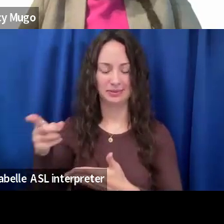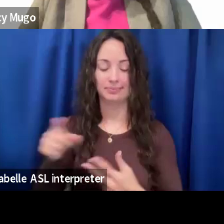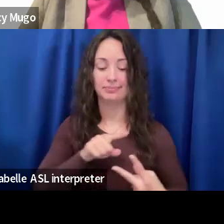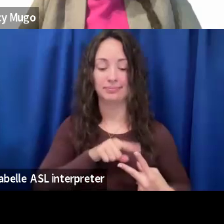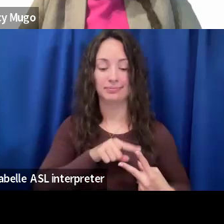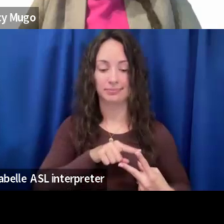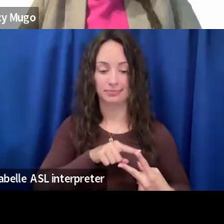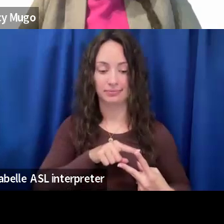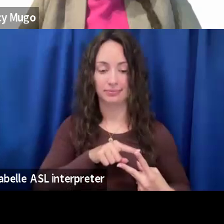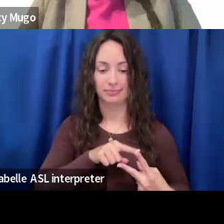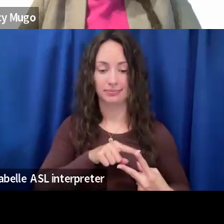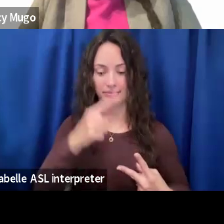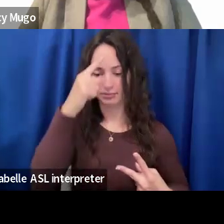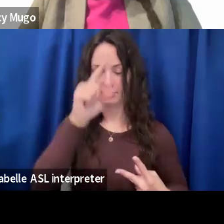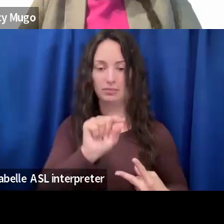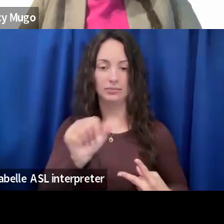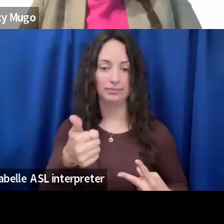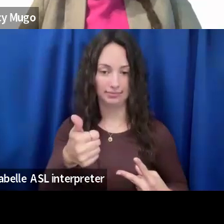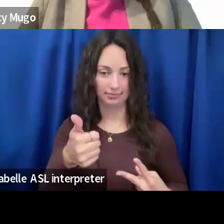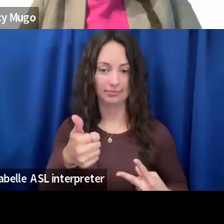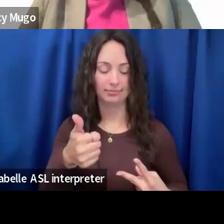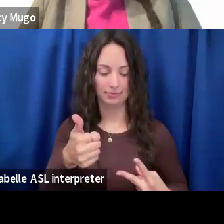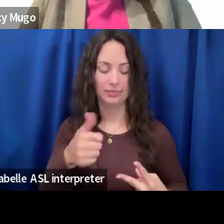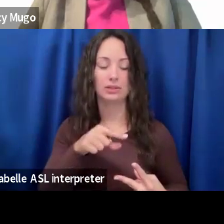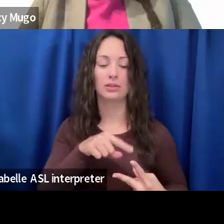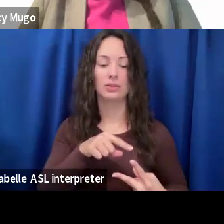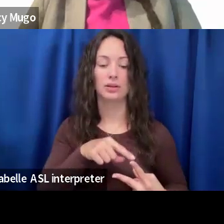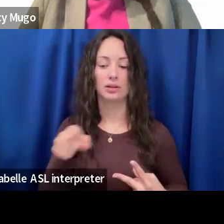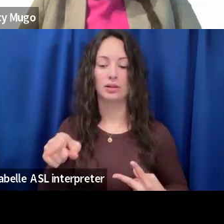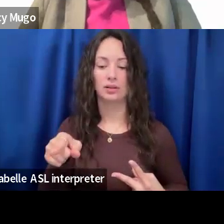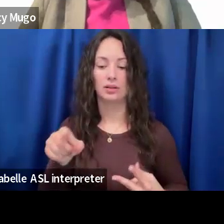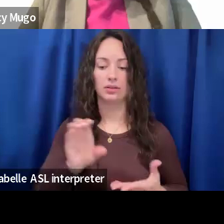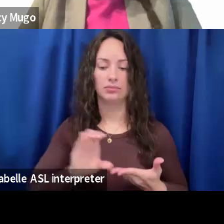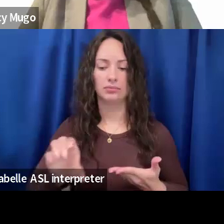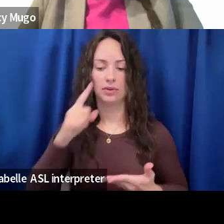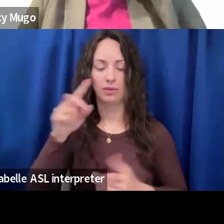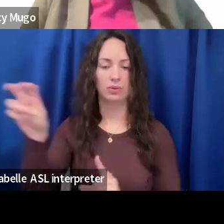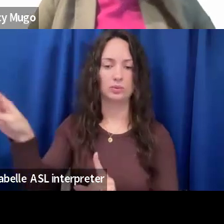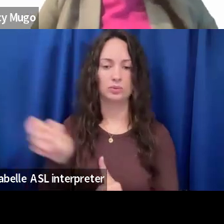back in 2010 and primarily we funded transfer students in the college of engineering what